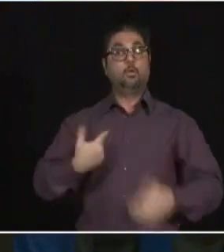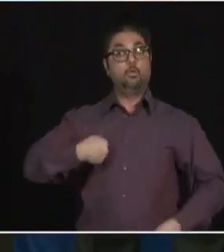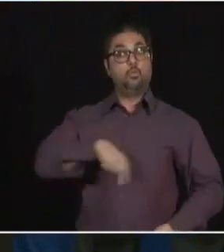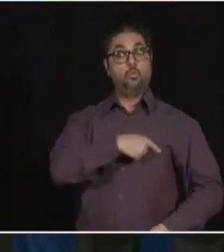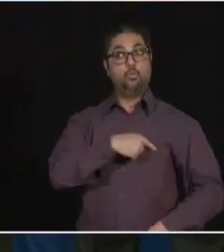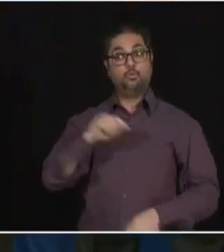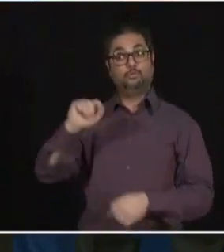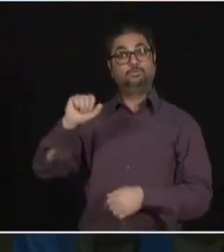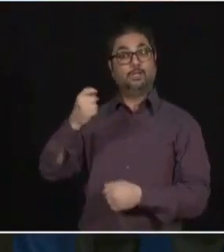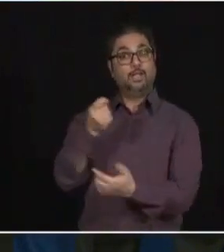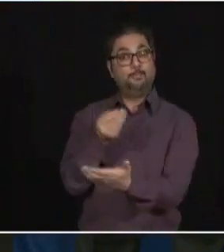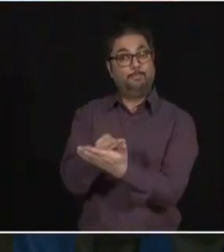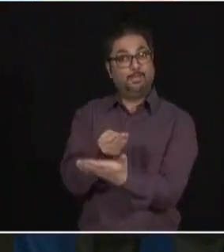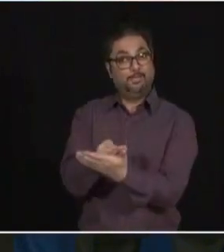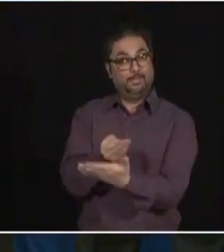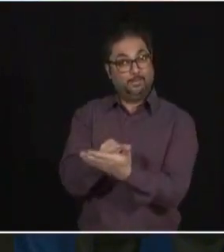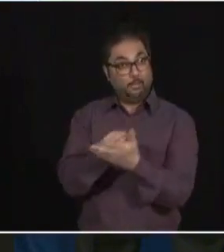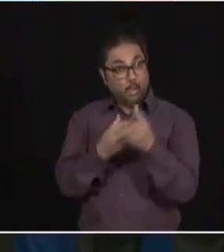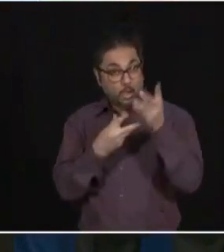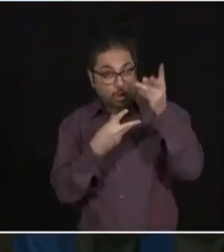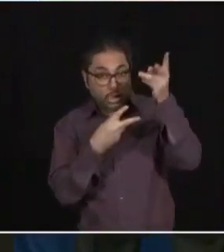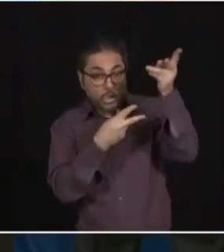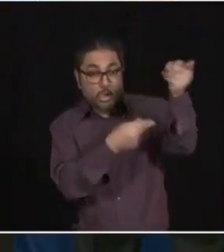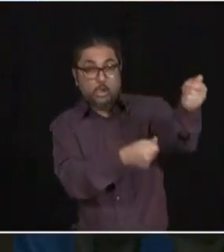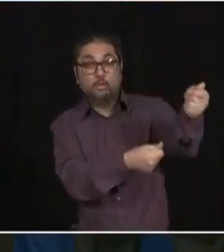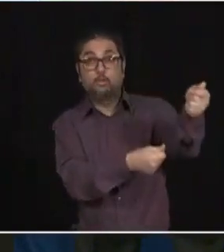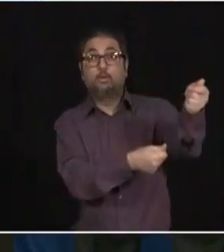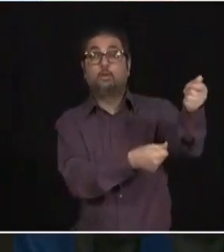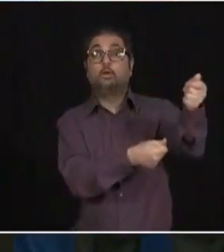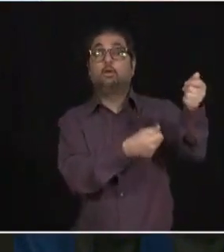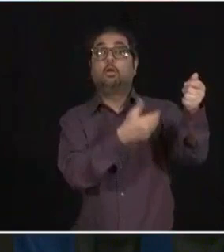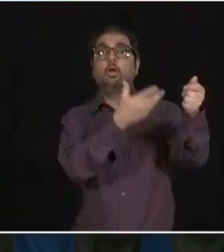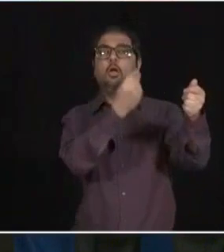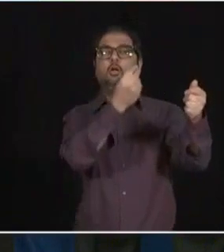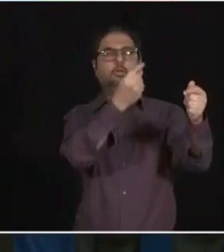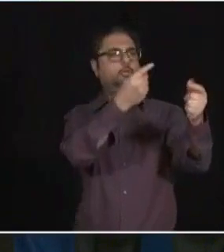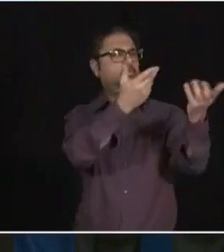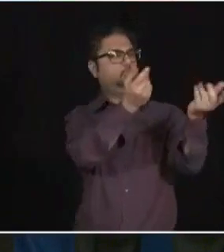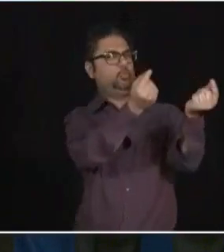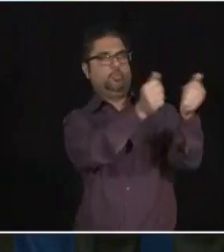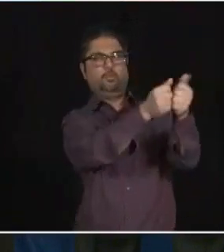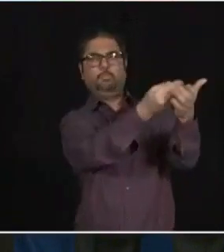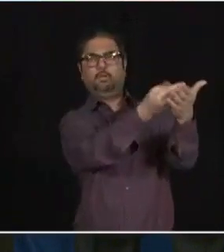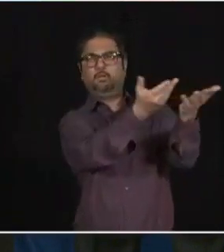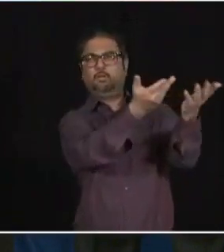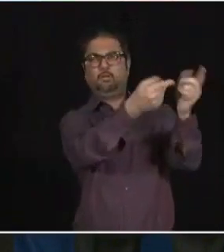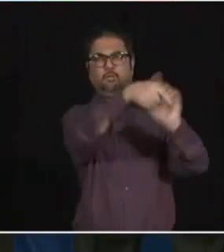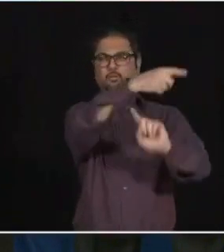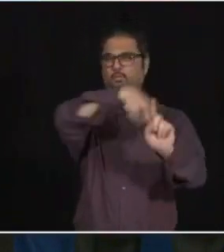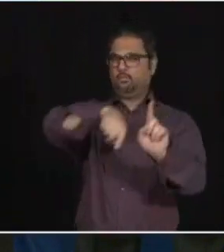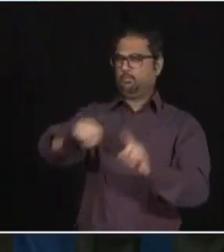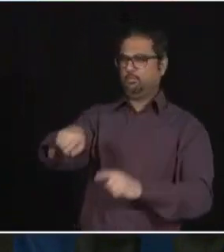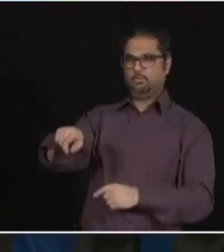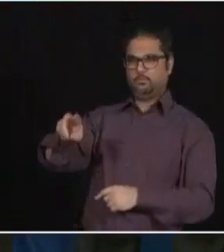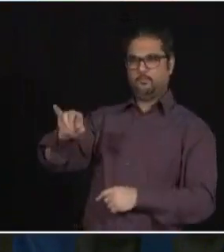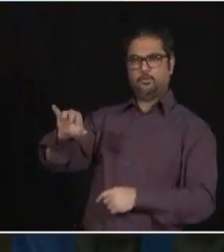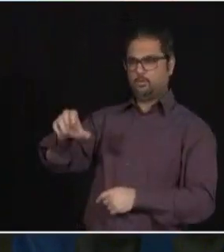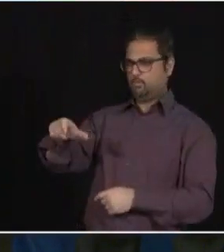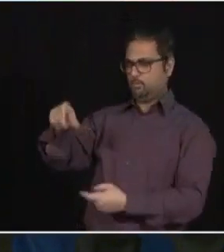taxpayers' money for what? You think the violence is going to go down in Toronto? Well, I don't believe it's